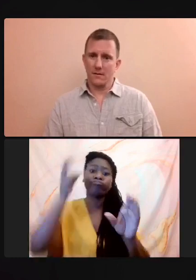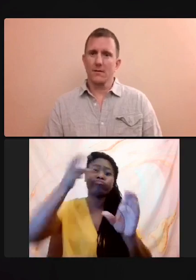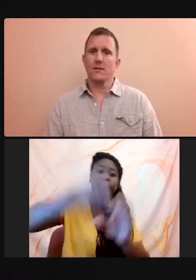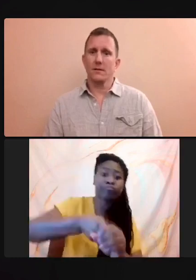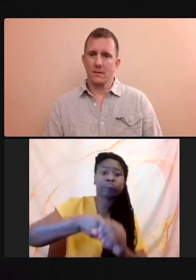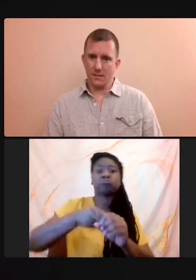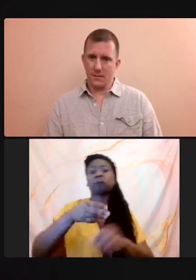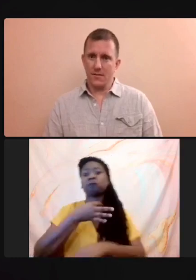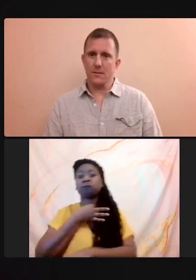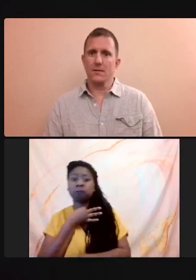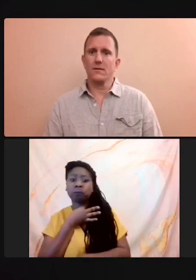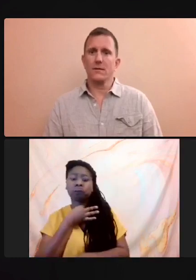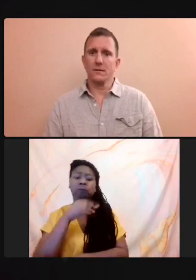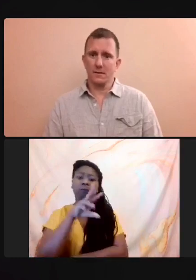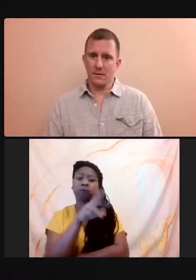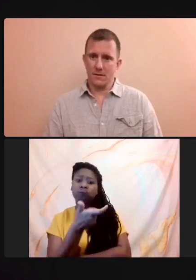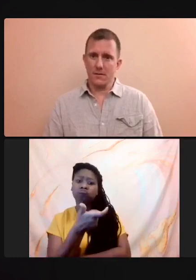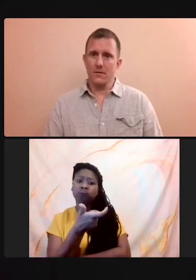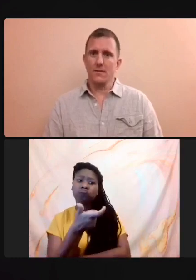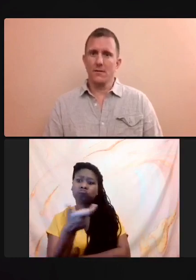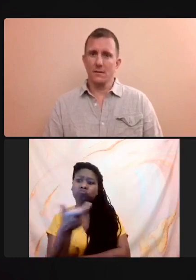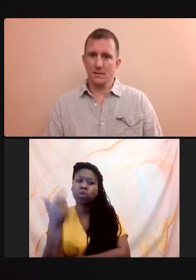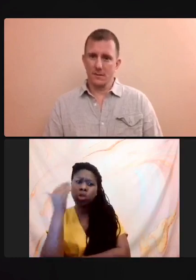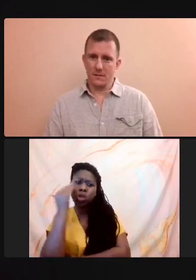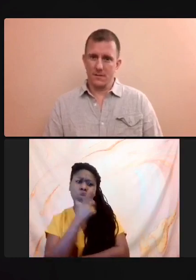and hearing what is being said, what is being done,